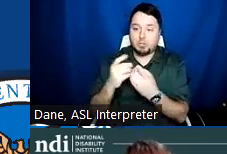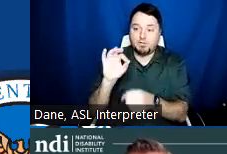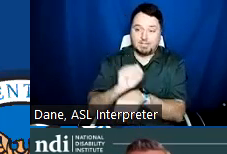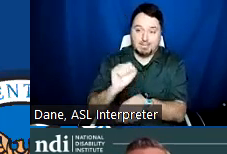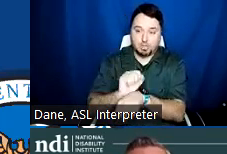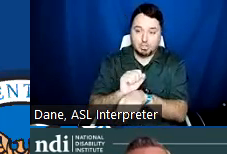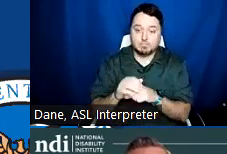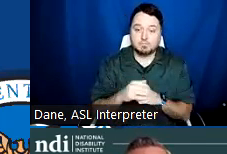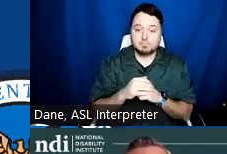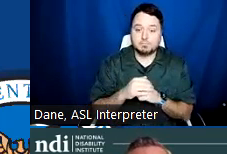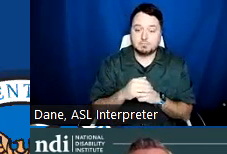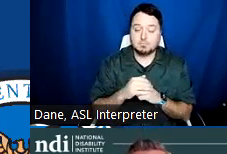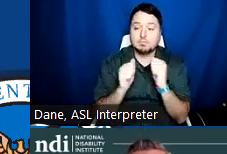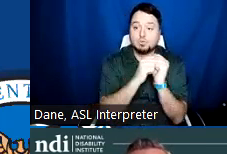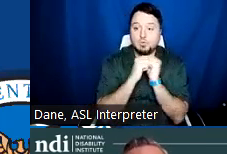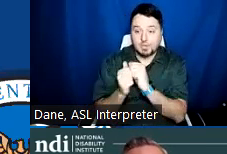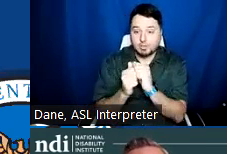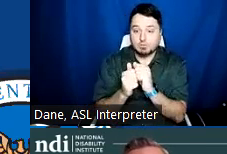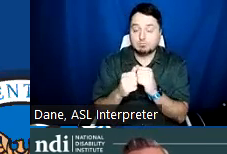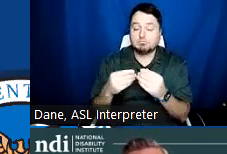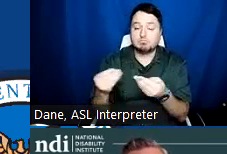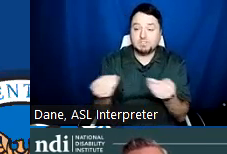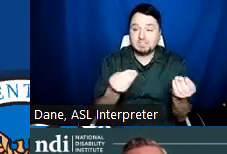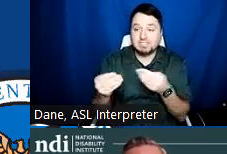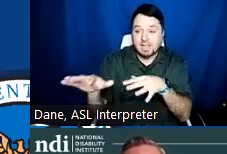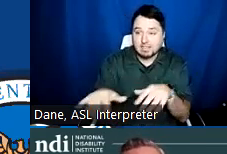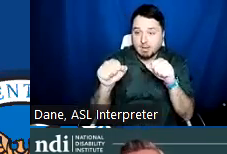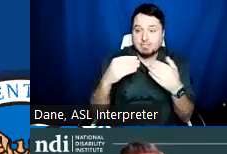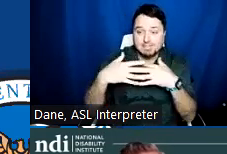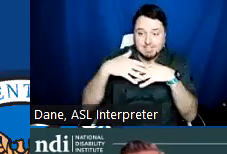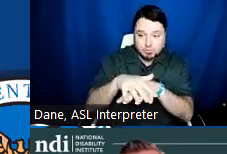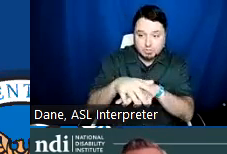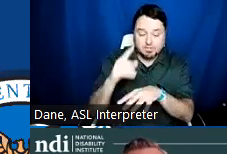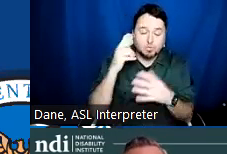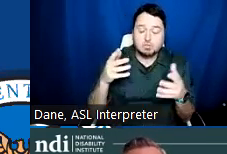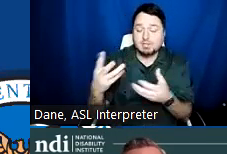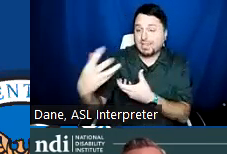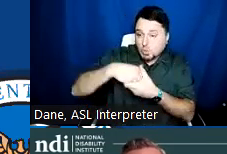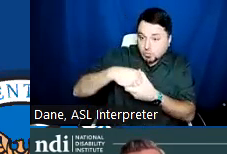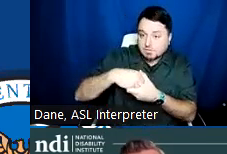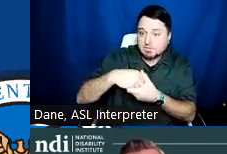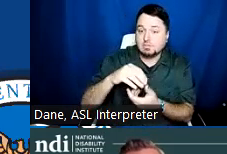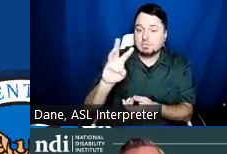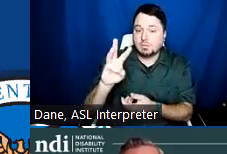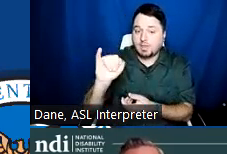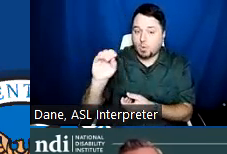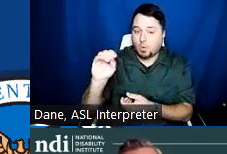Together we facilitate the adoption and integration of inclusive WIOA programs,